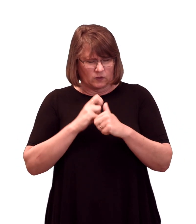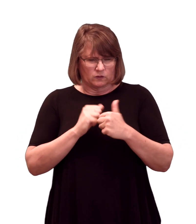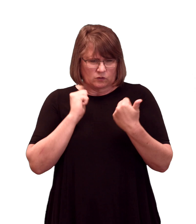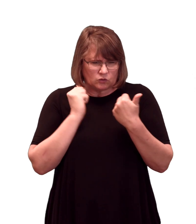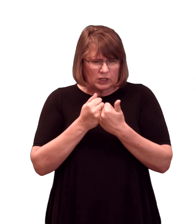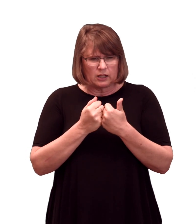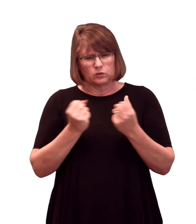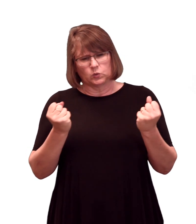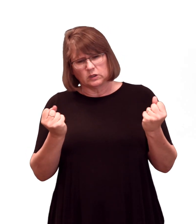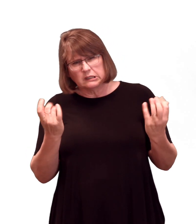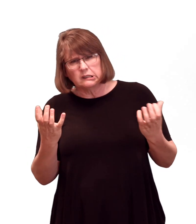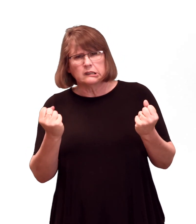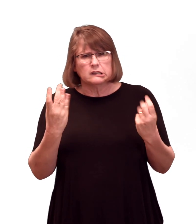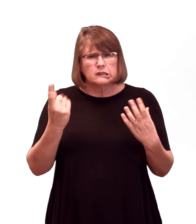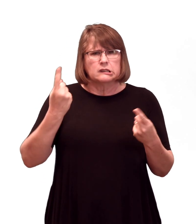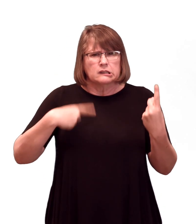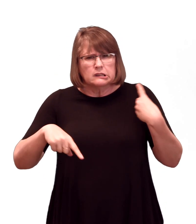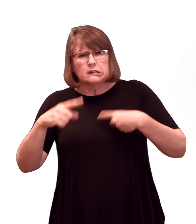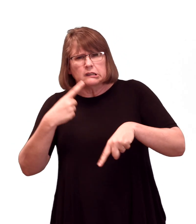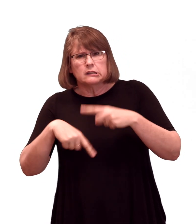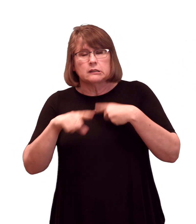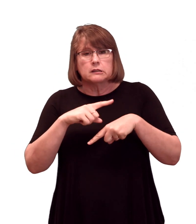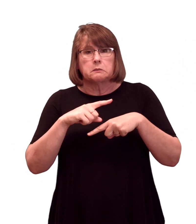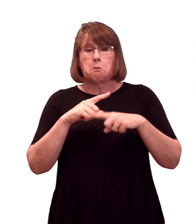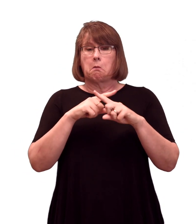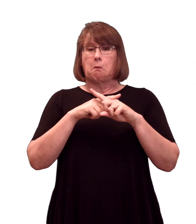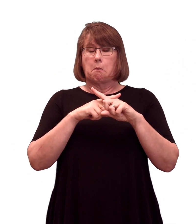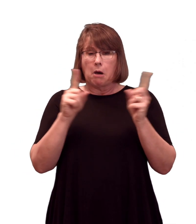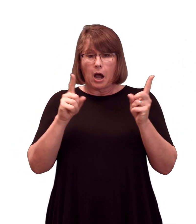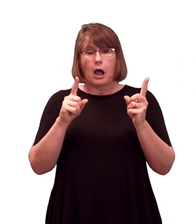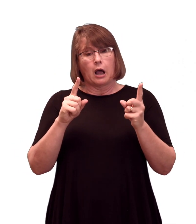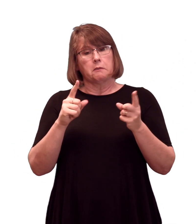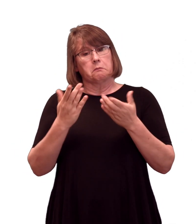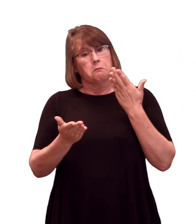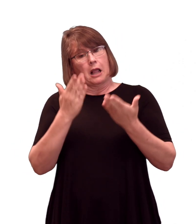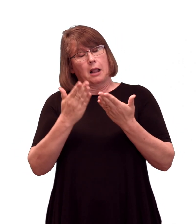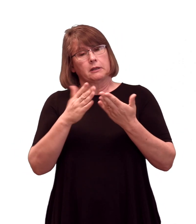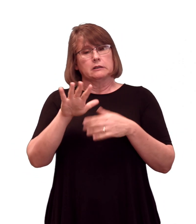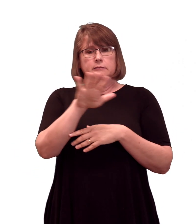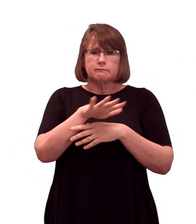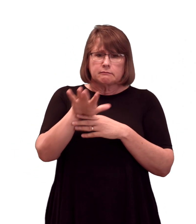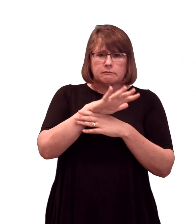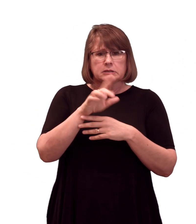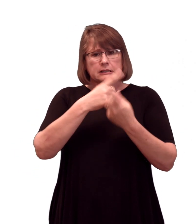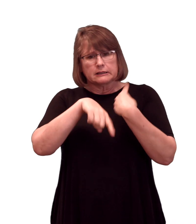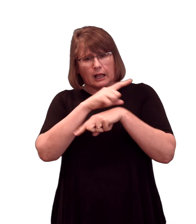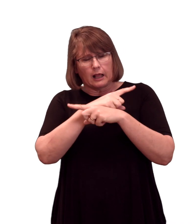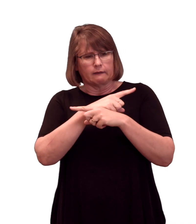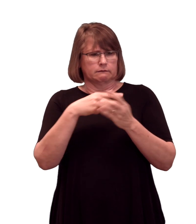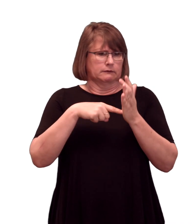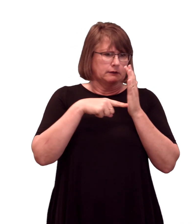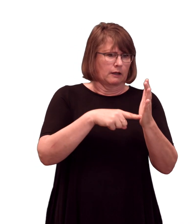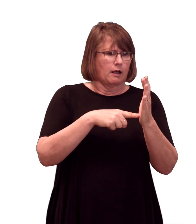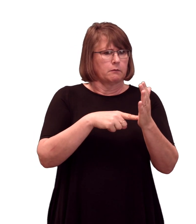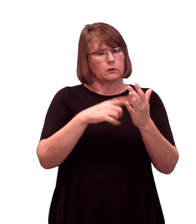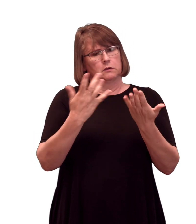to produce signs accurately, but they are able to approximate hand shapes and placement.